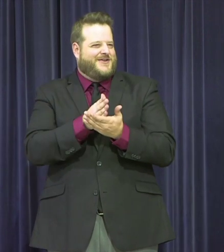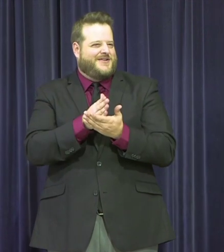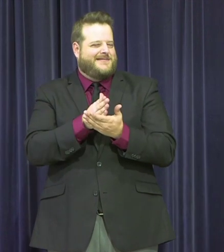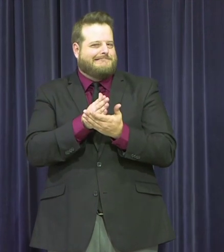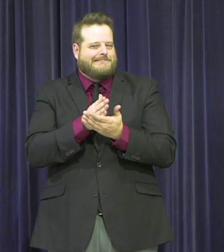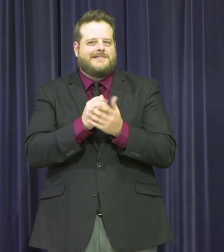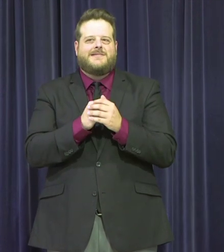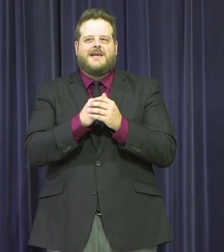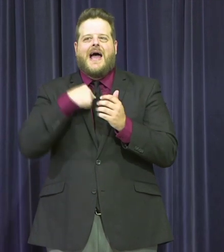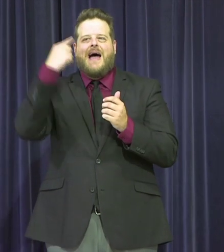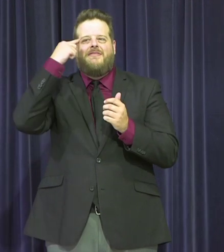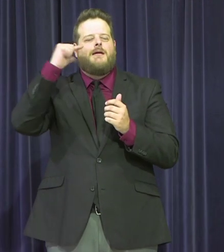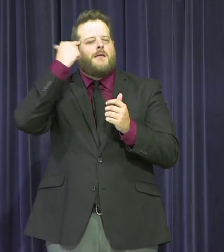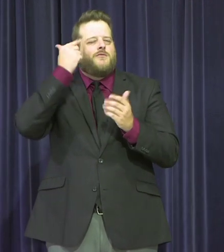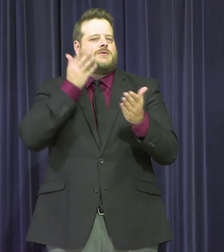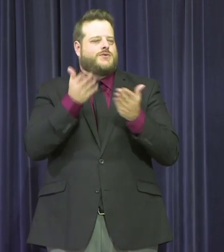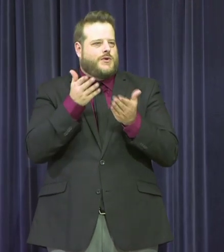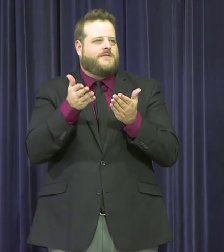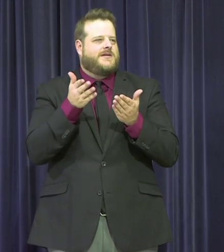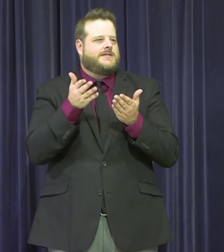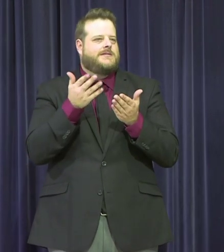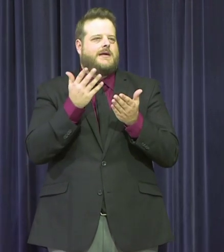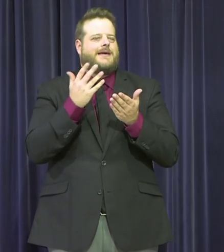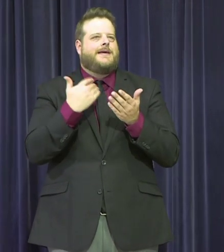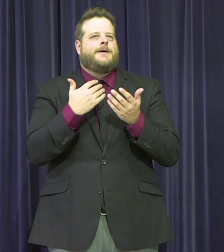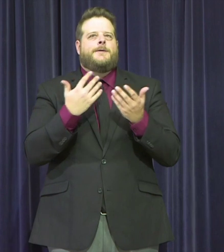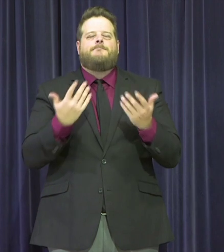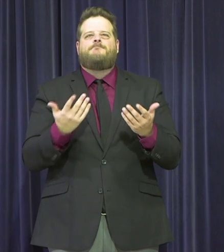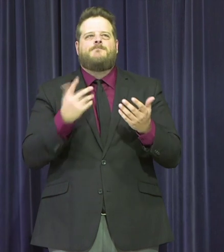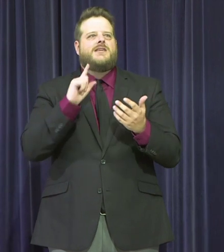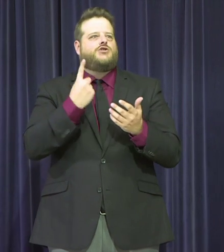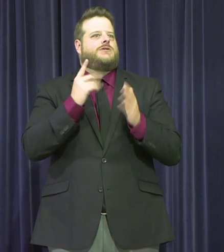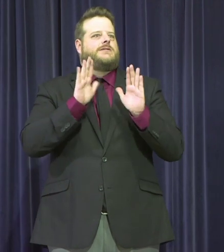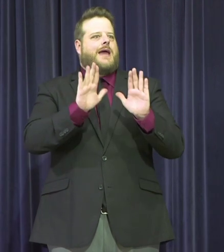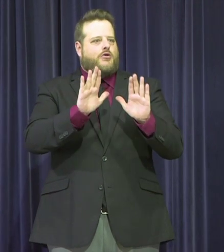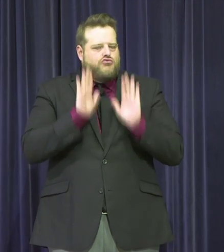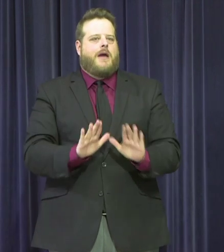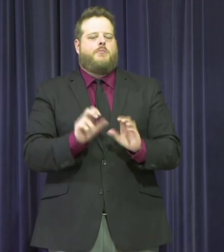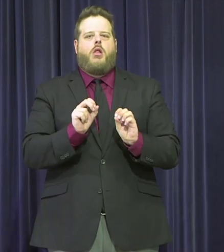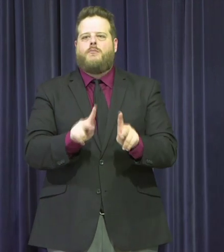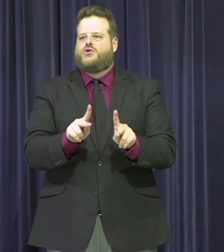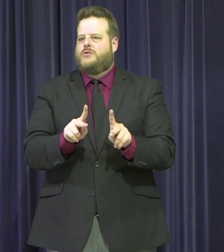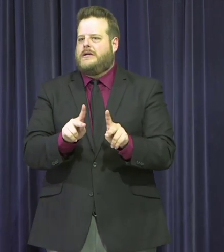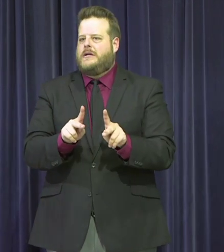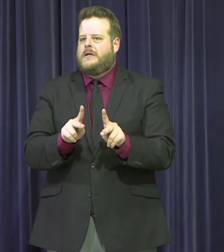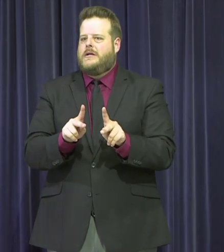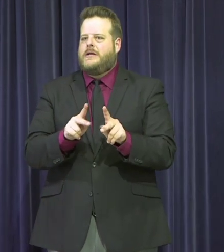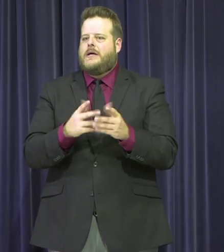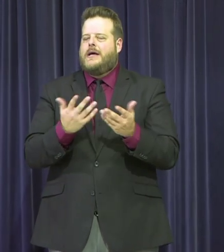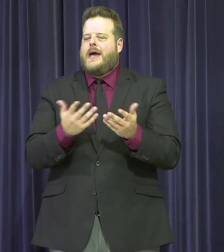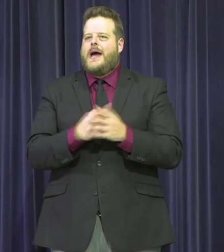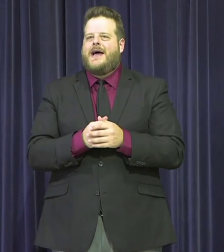I just think government service is an incredible opportunity and a I just don't